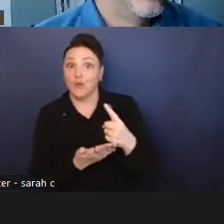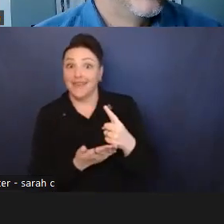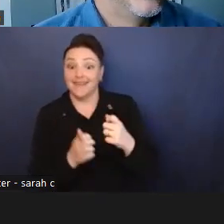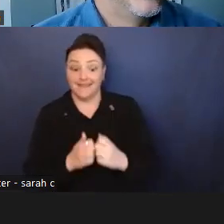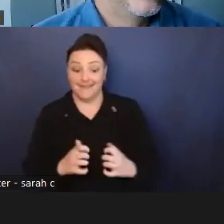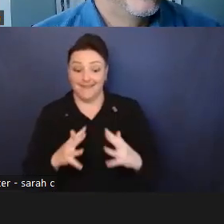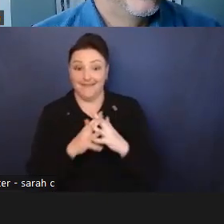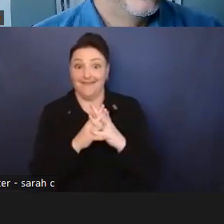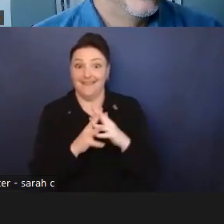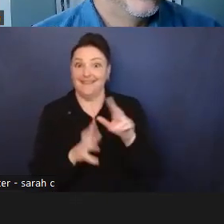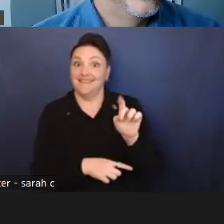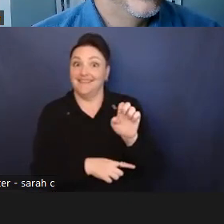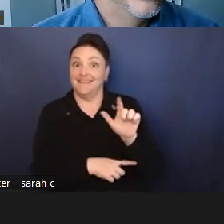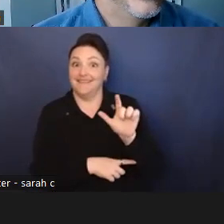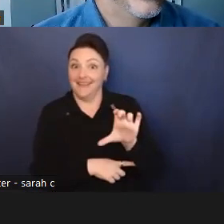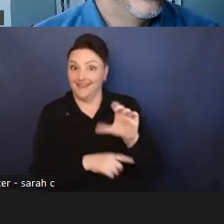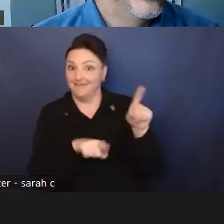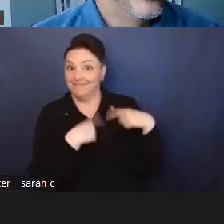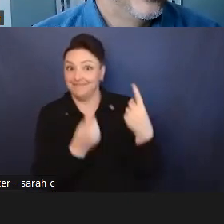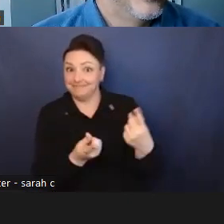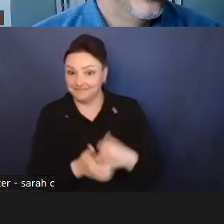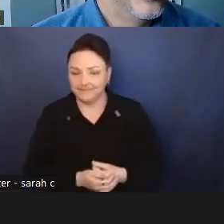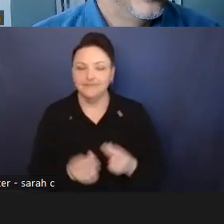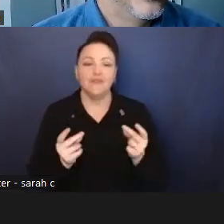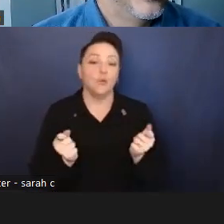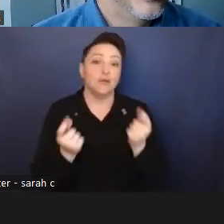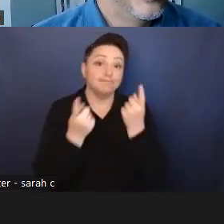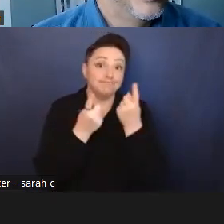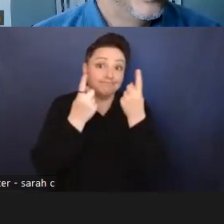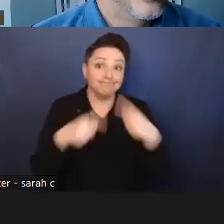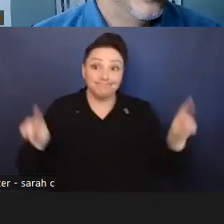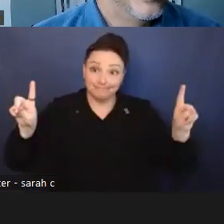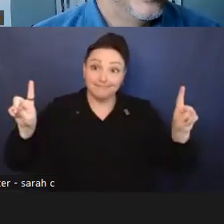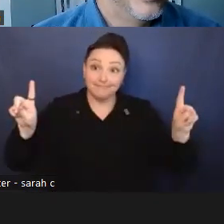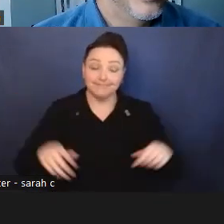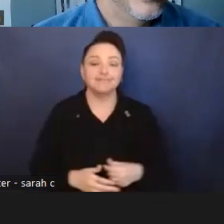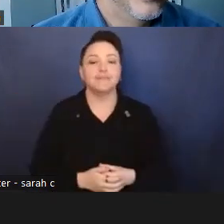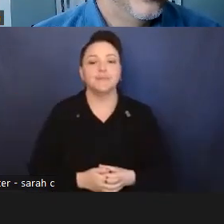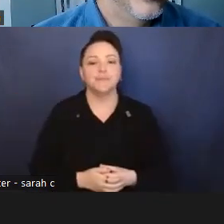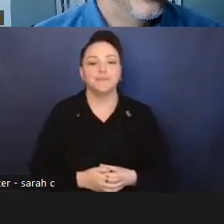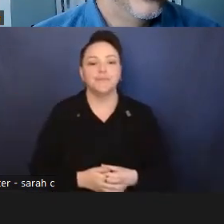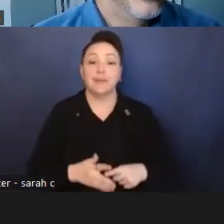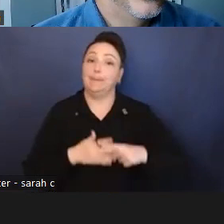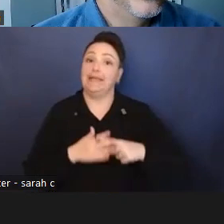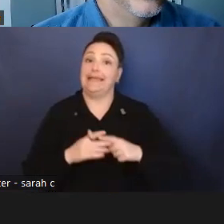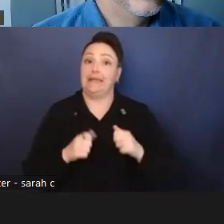and I just wants to give a quick announcement today we are beginning our work on the policy